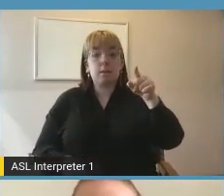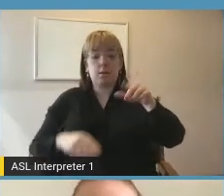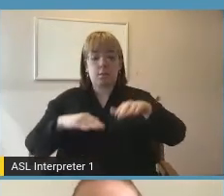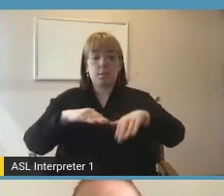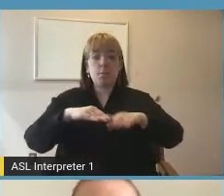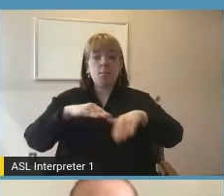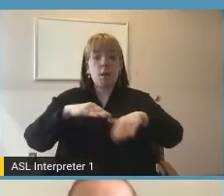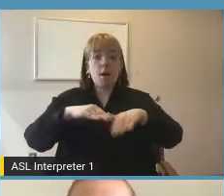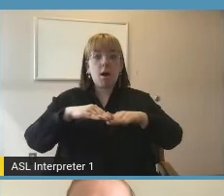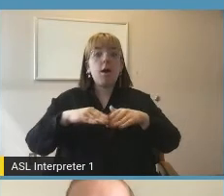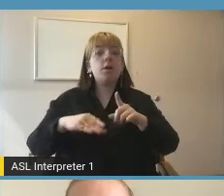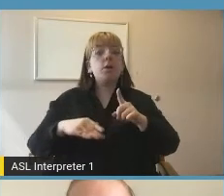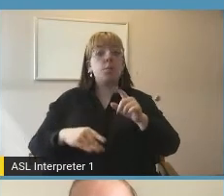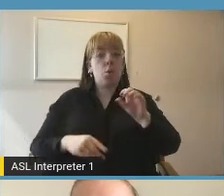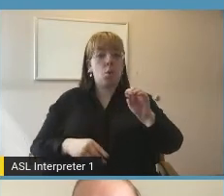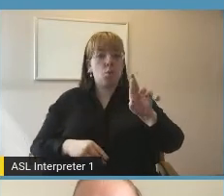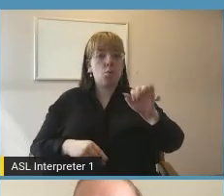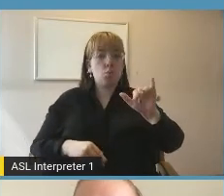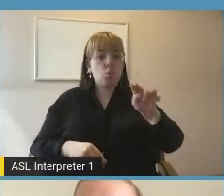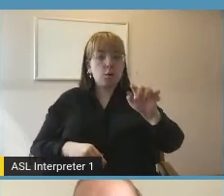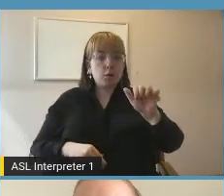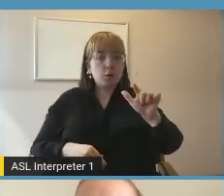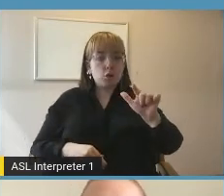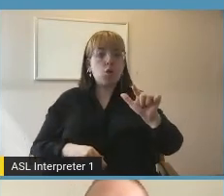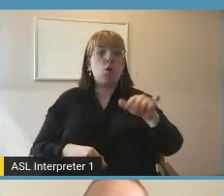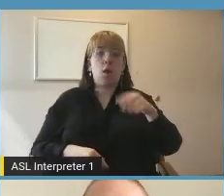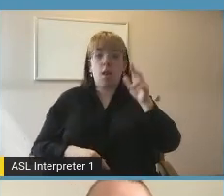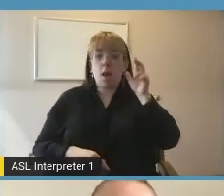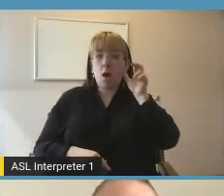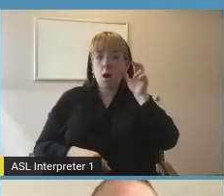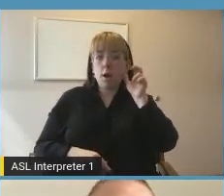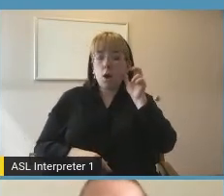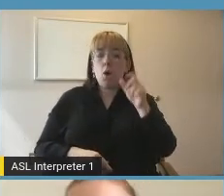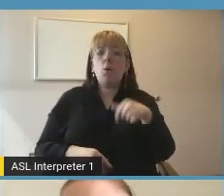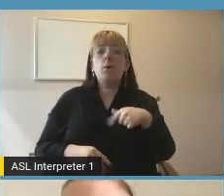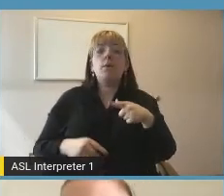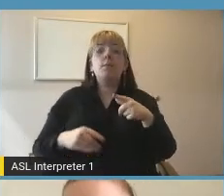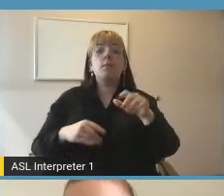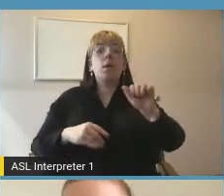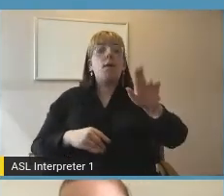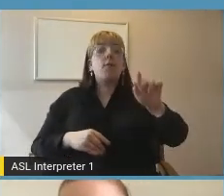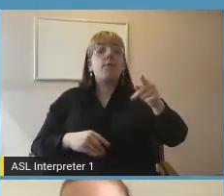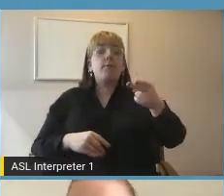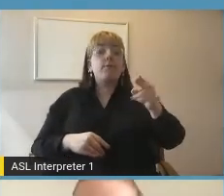audio and then auphonic will basically do all of your sound engineering for you. It